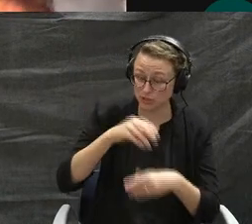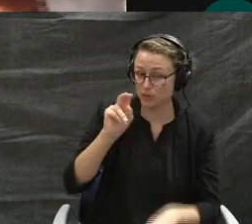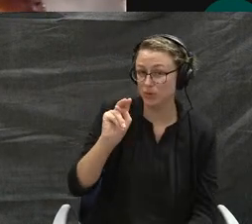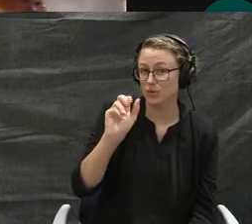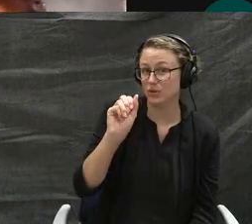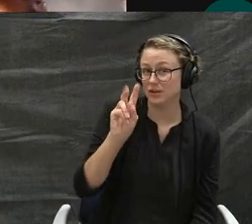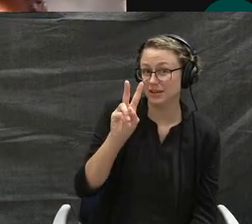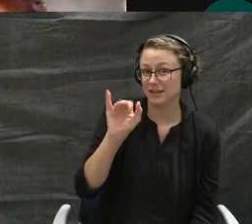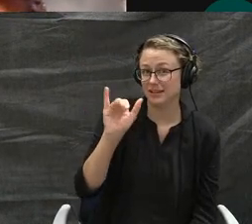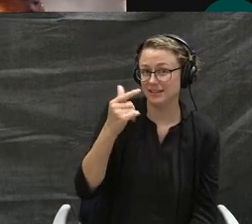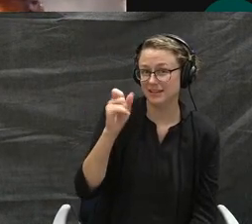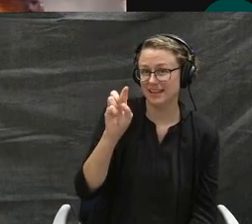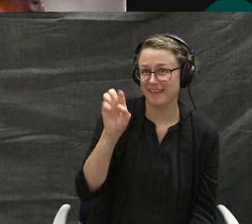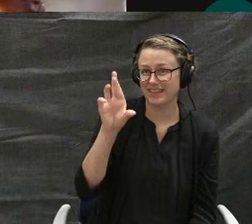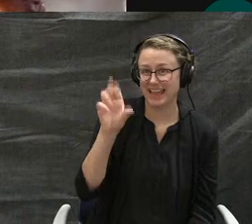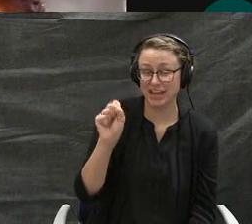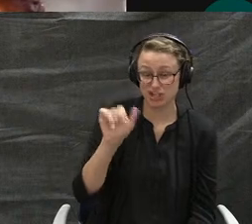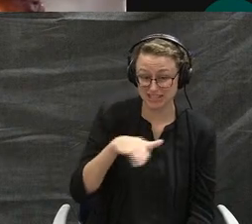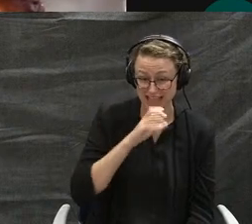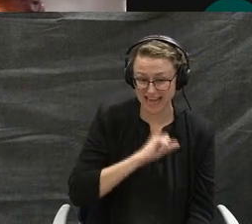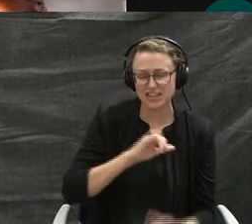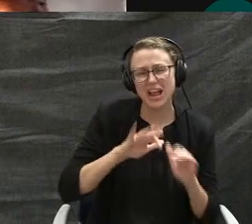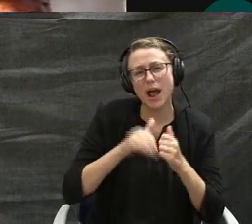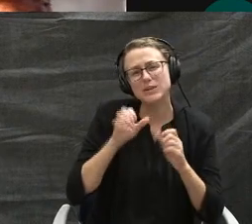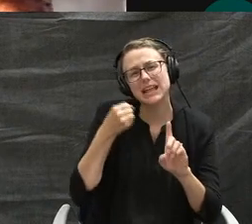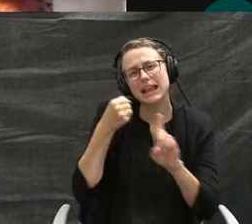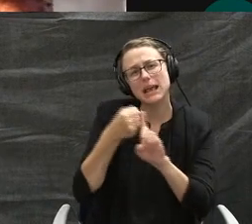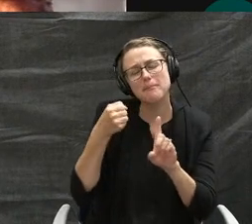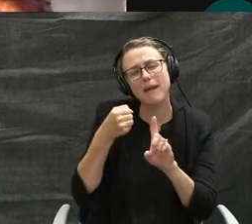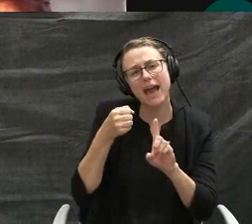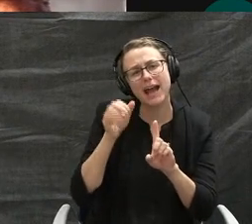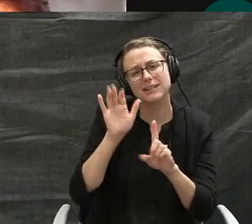the? The classes they have that span multiple grades and